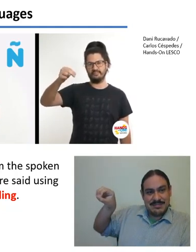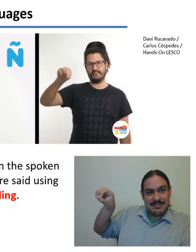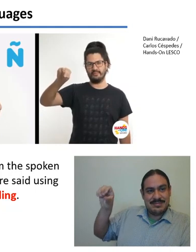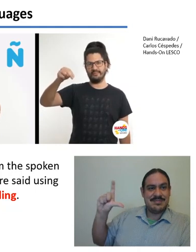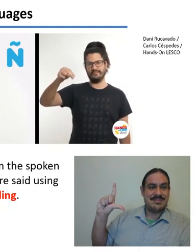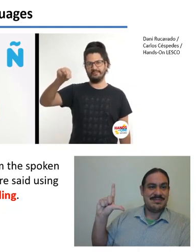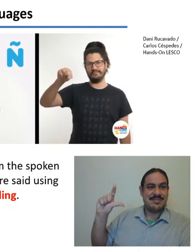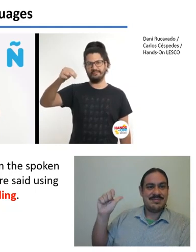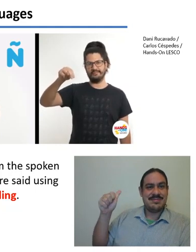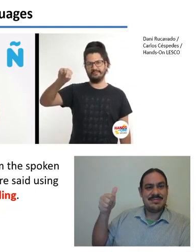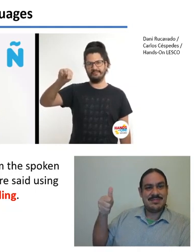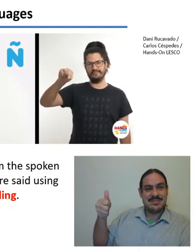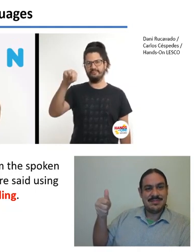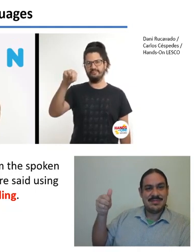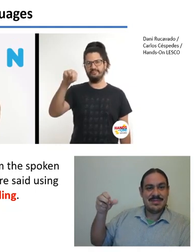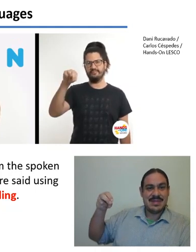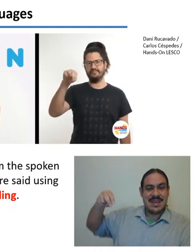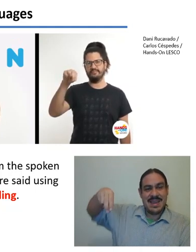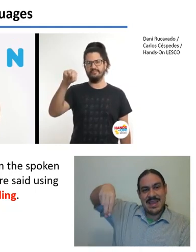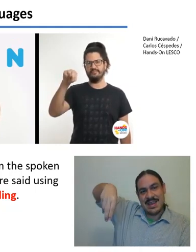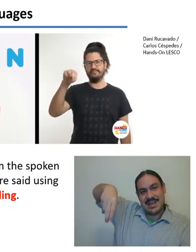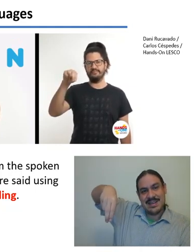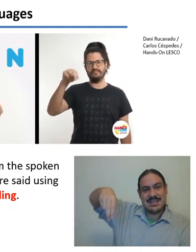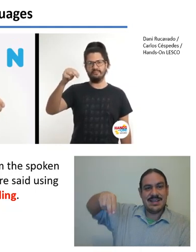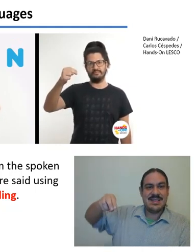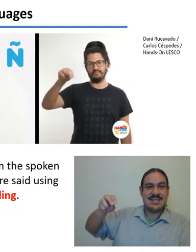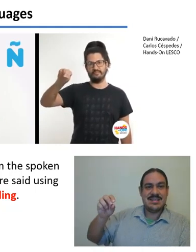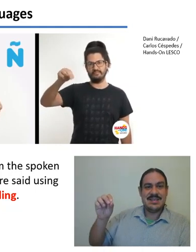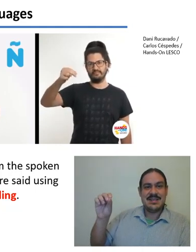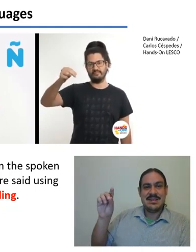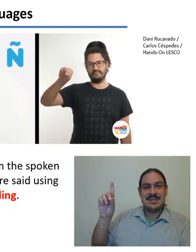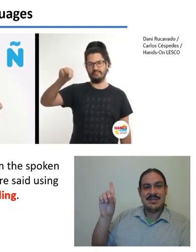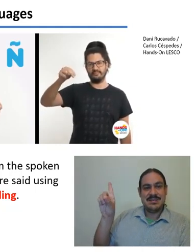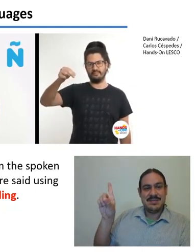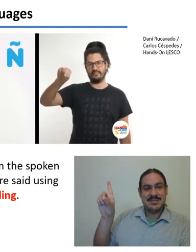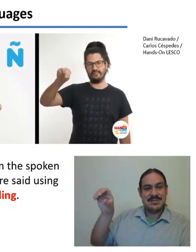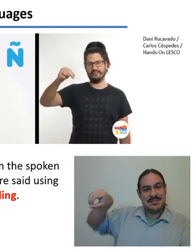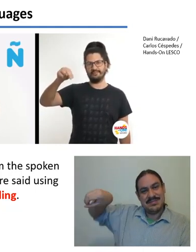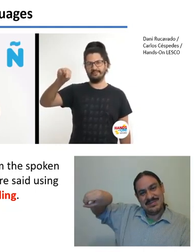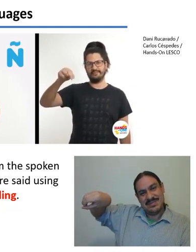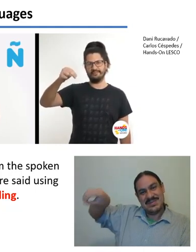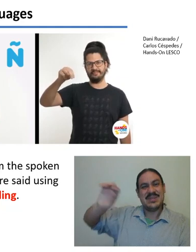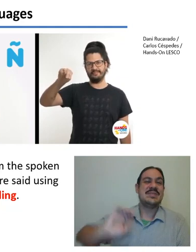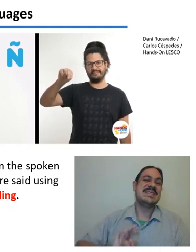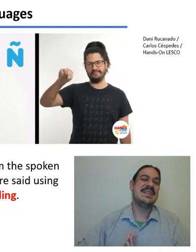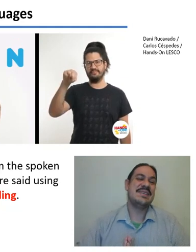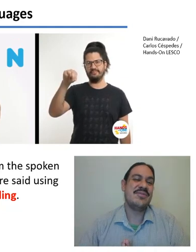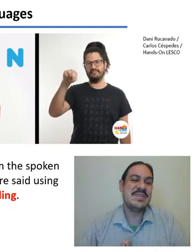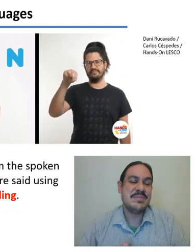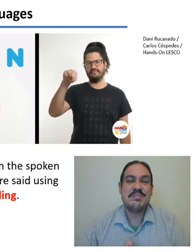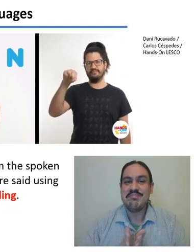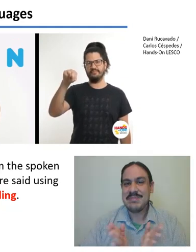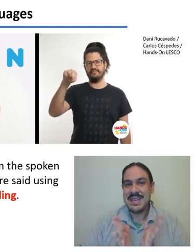give it a try try to say your name in the